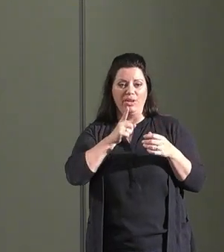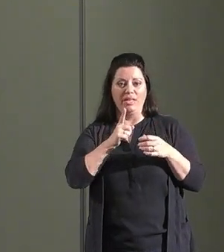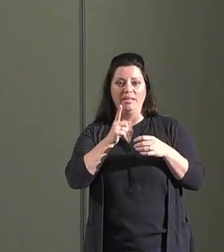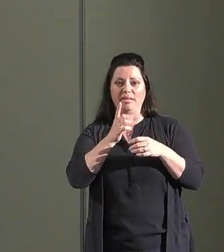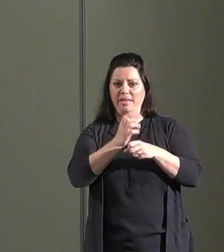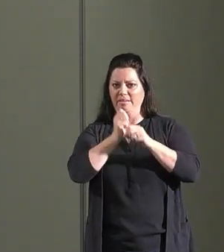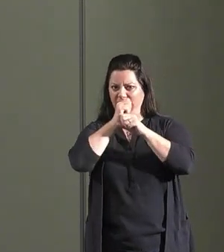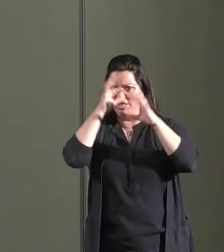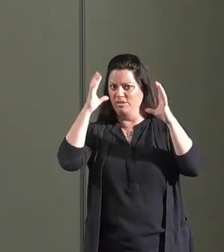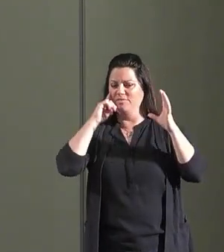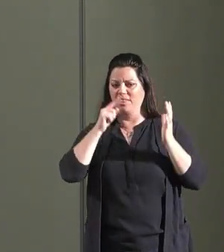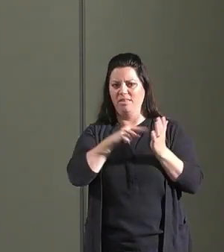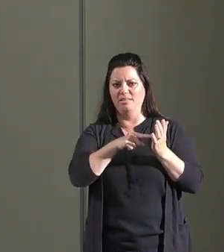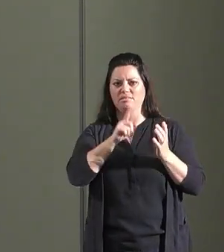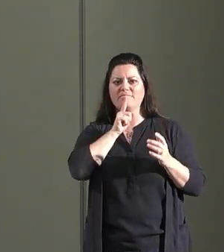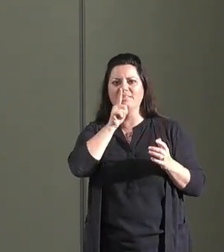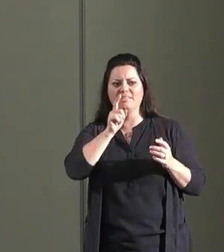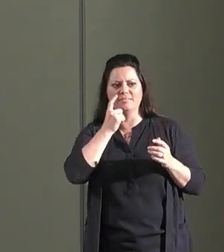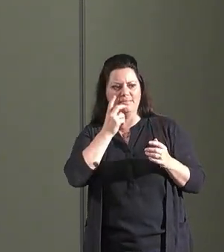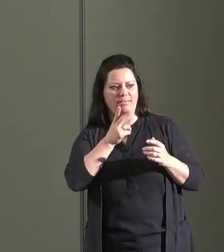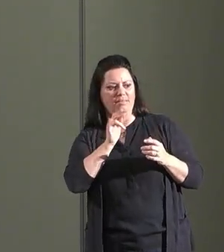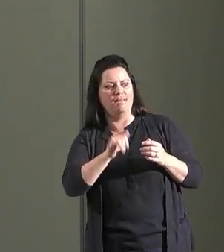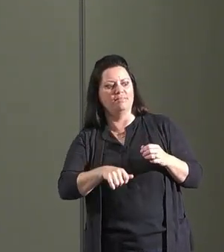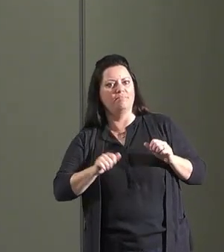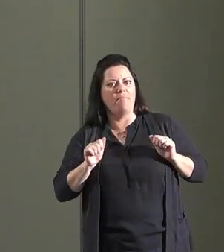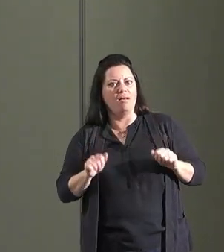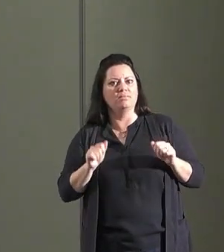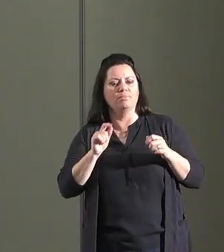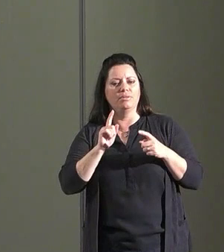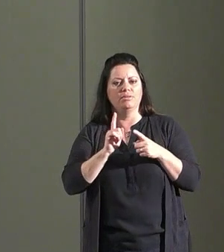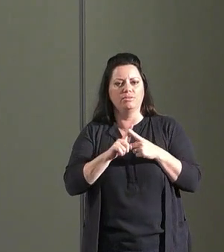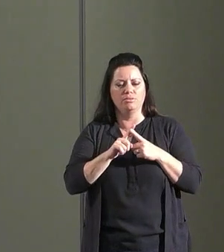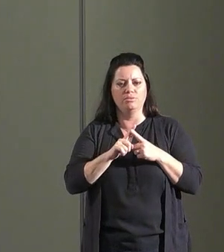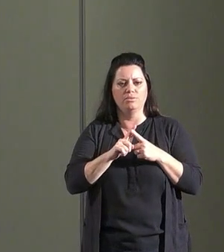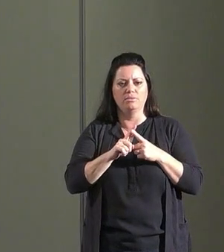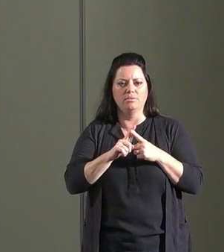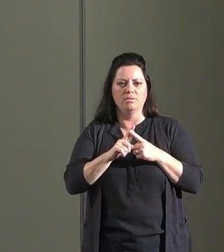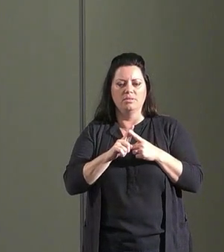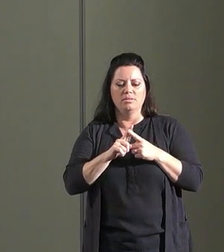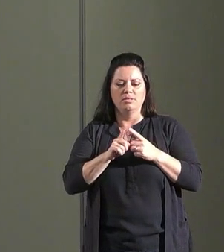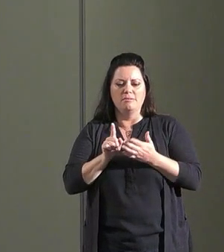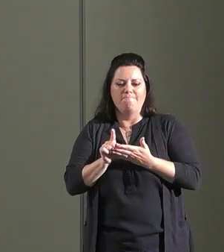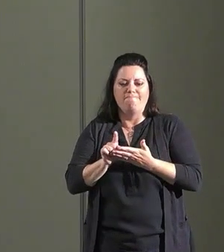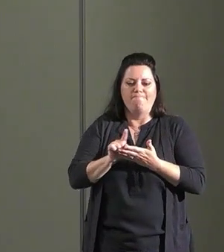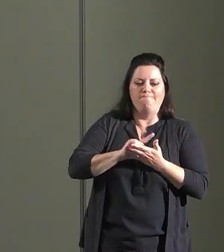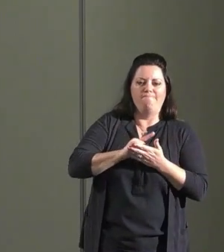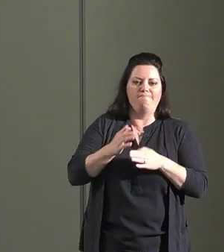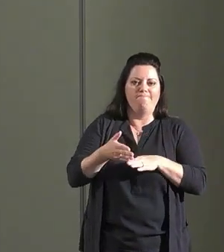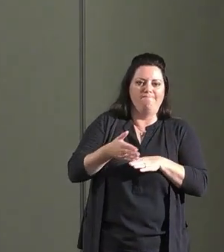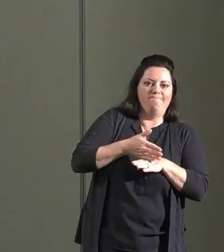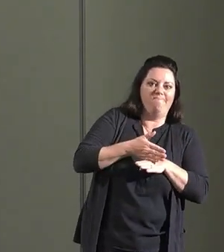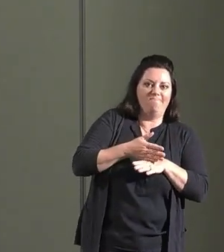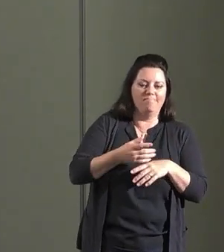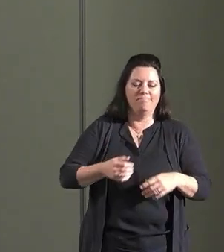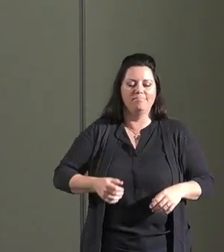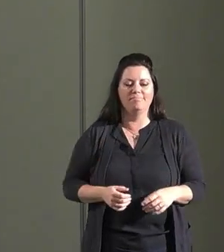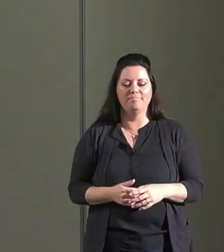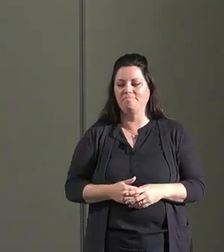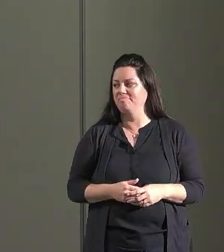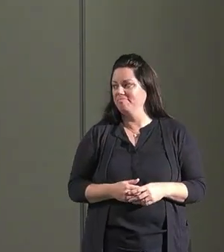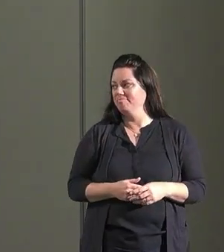and see it is possible. To really move the needle. >> ROB: >> TERRILL: We're far from being perfect